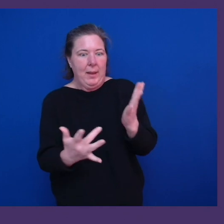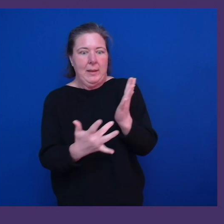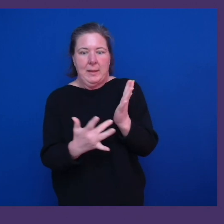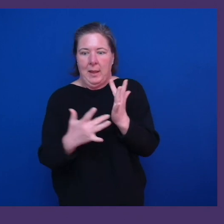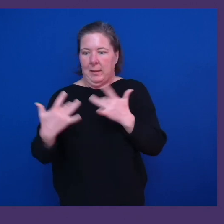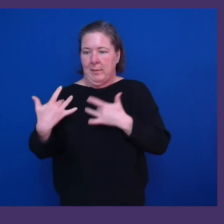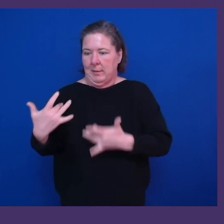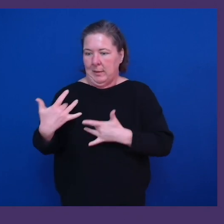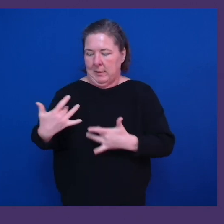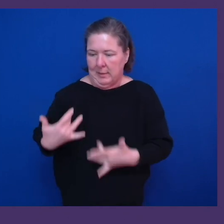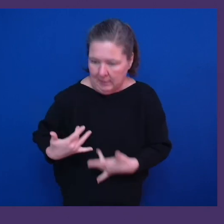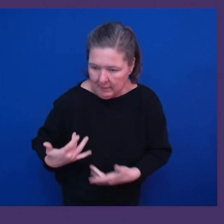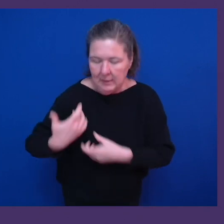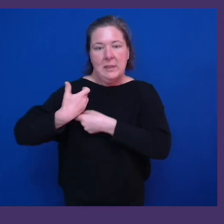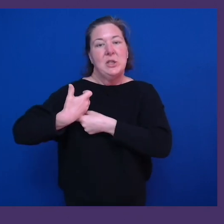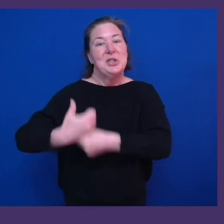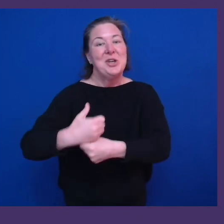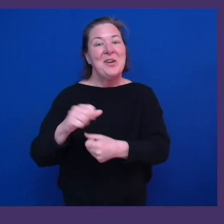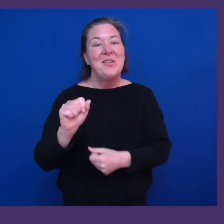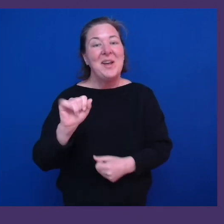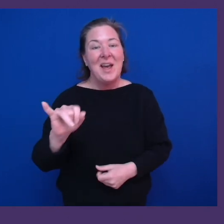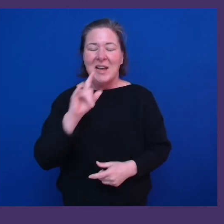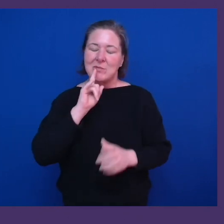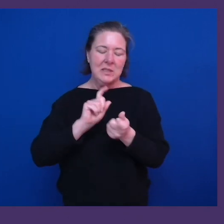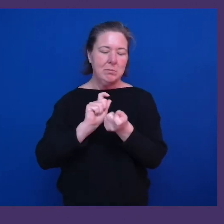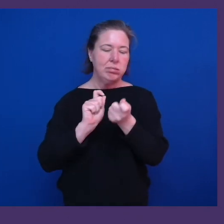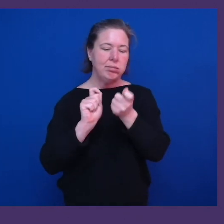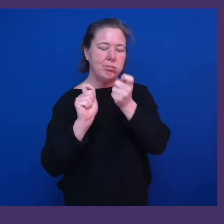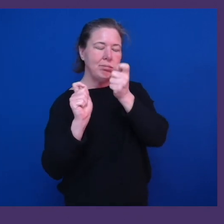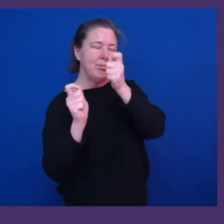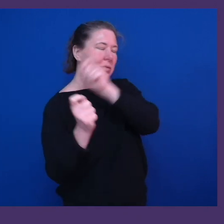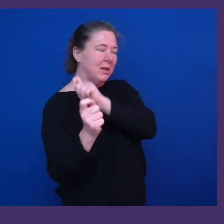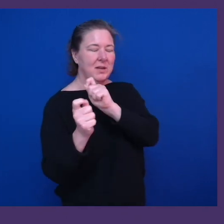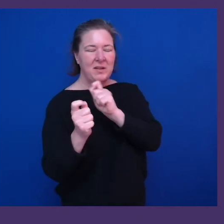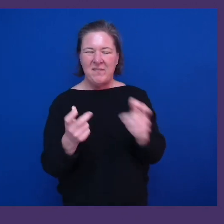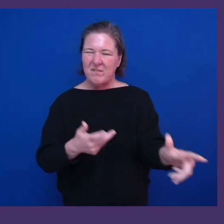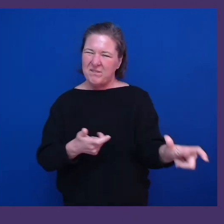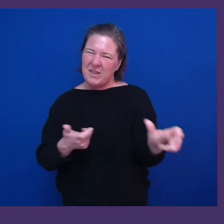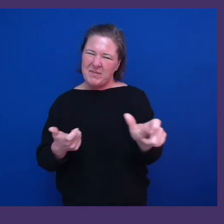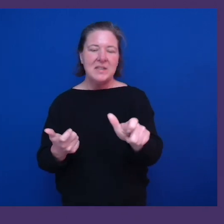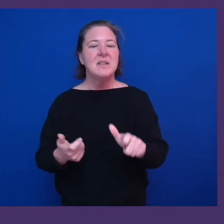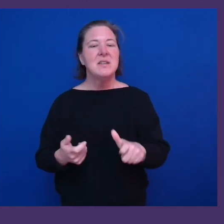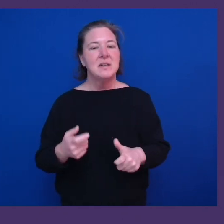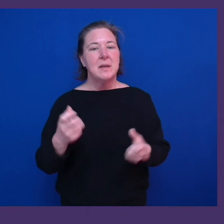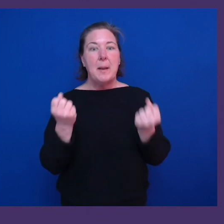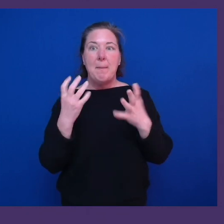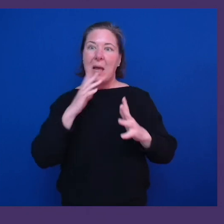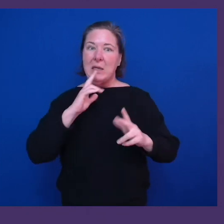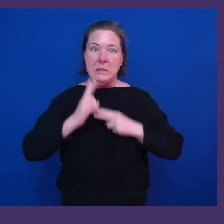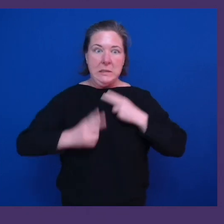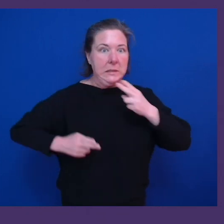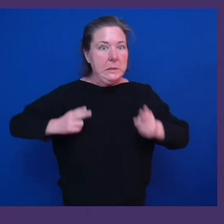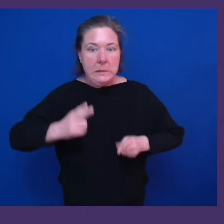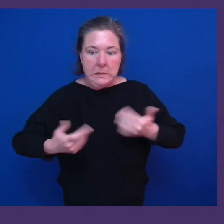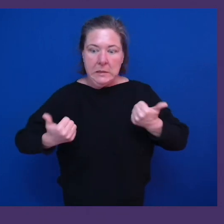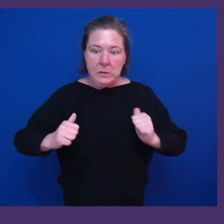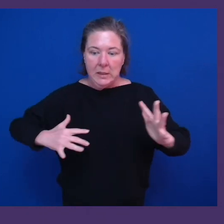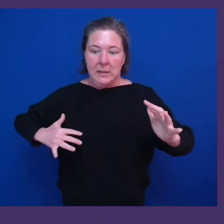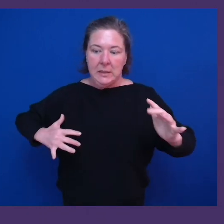And from a company perspective where, you know, many are racing to keep up with it. And I think the first thing to start with is not just keeping